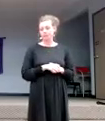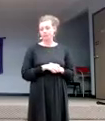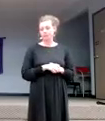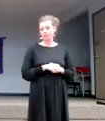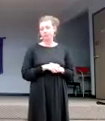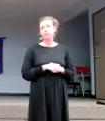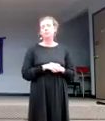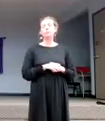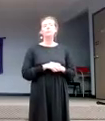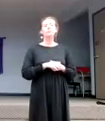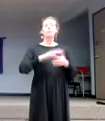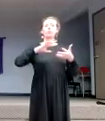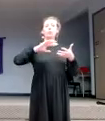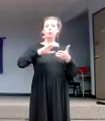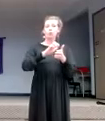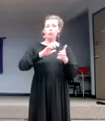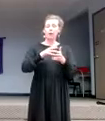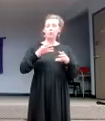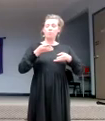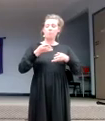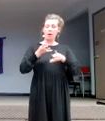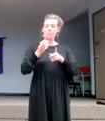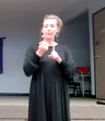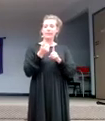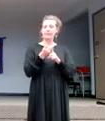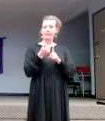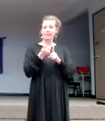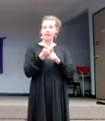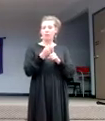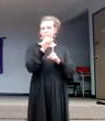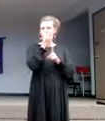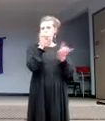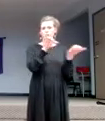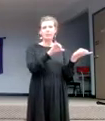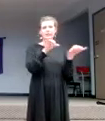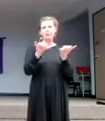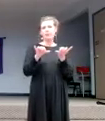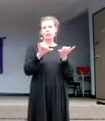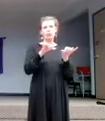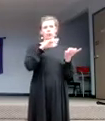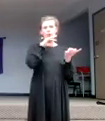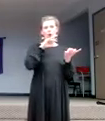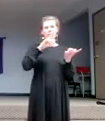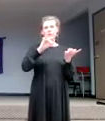The grinder pump... very similar to garbage disposal. Yeah, sorry, we recovered that next